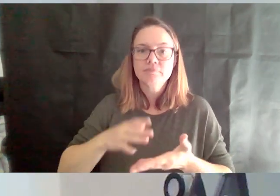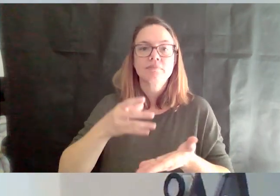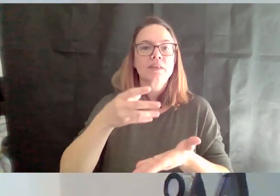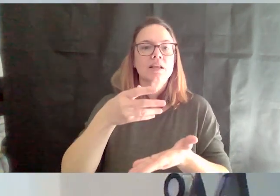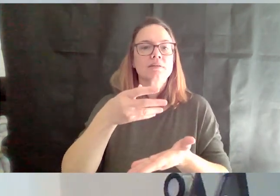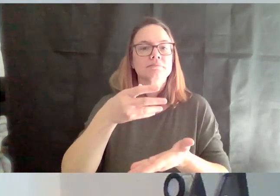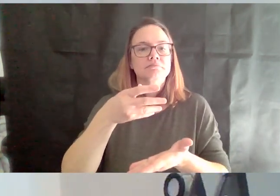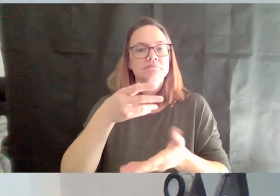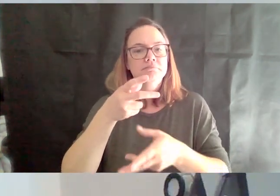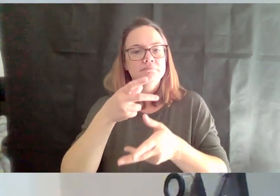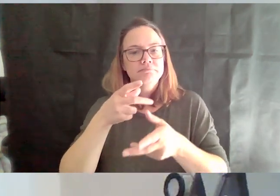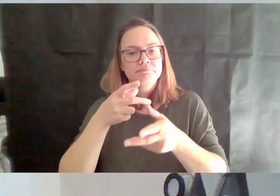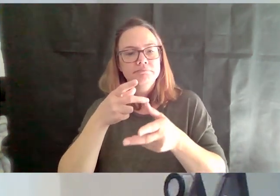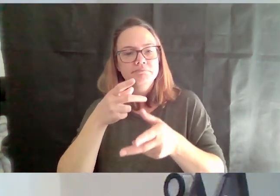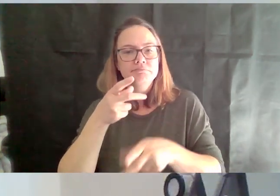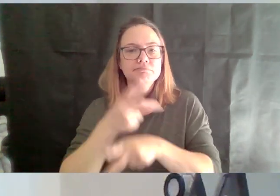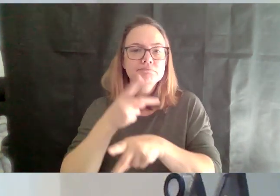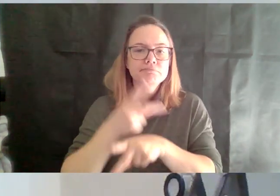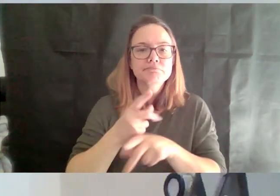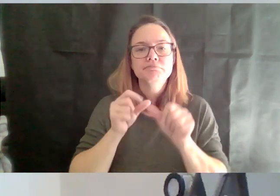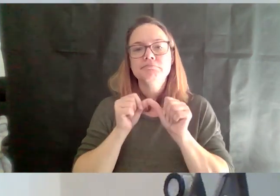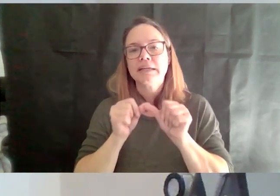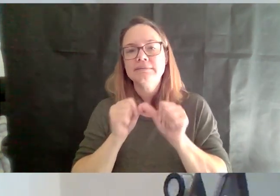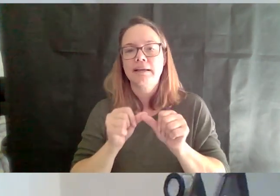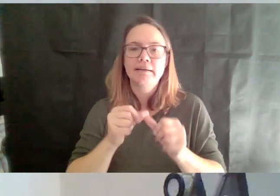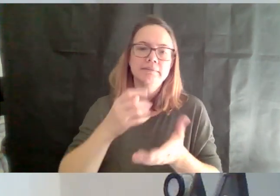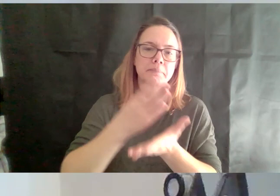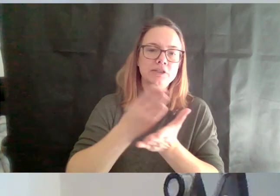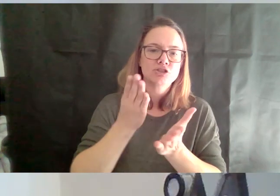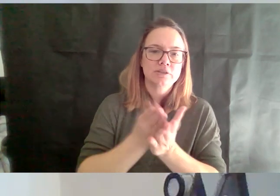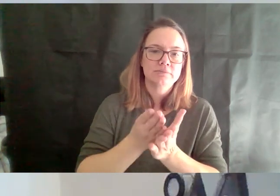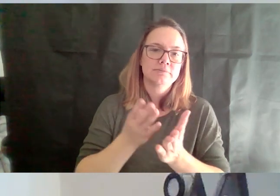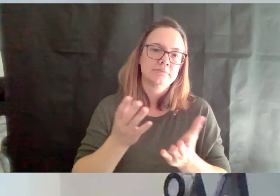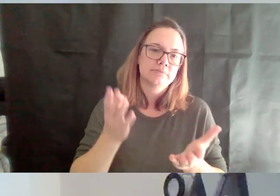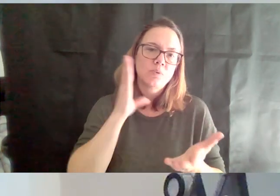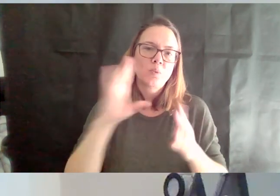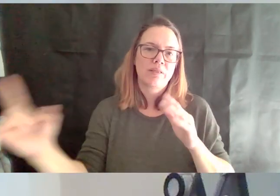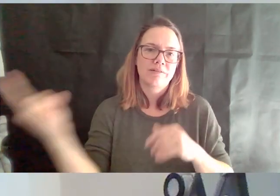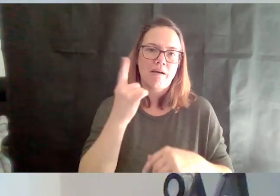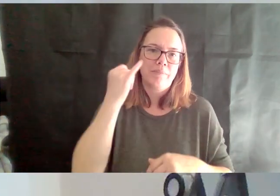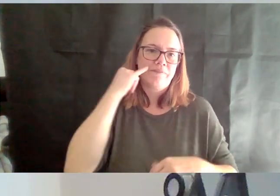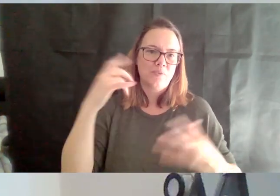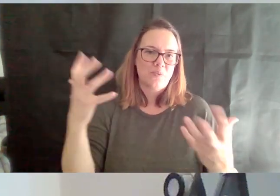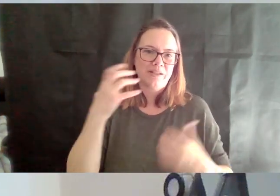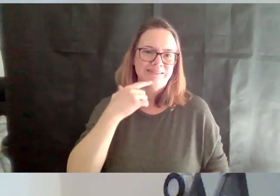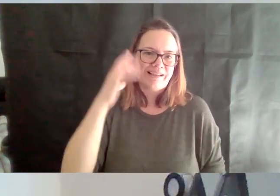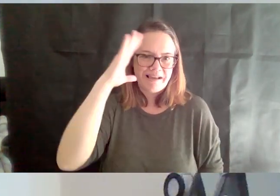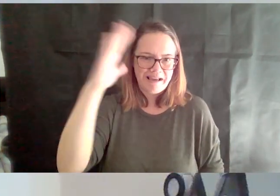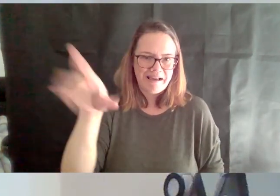and we see them every once in a while if they want to say hi. That's great.